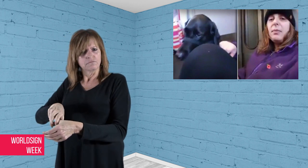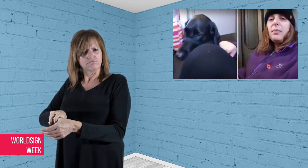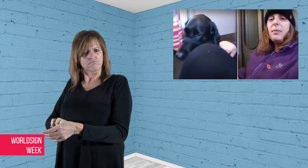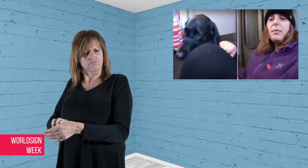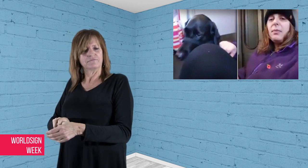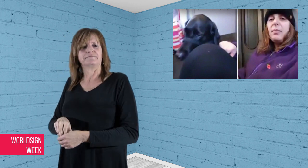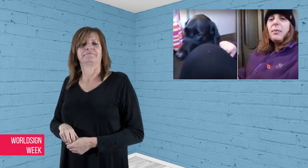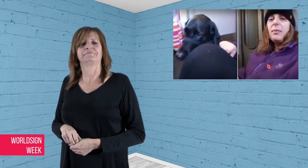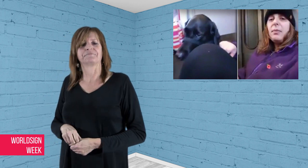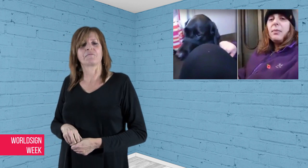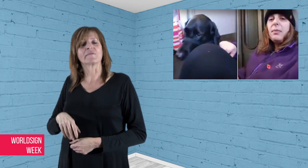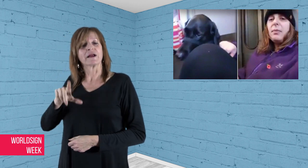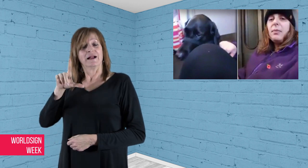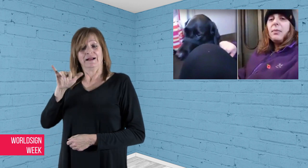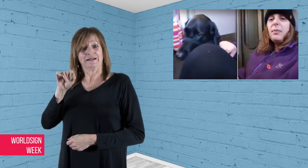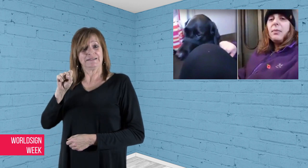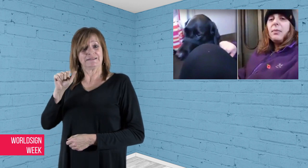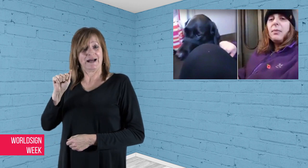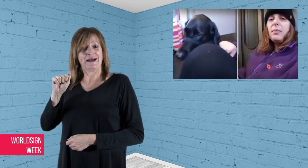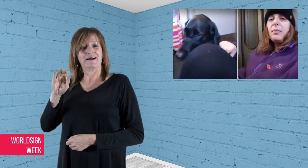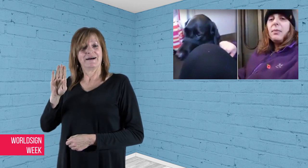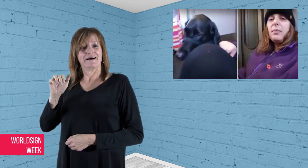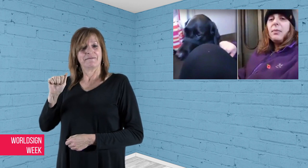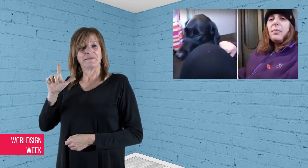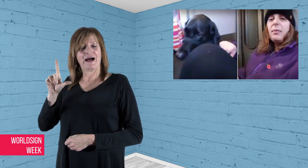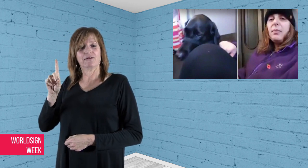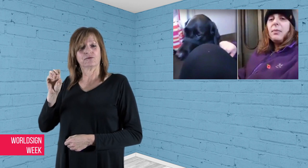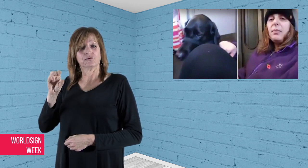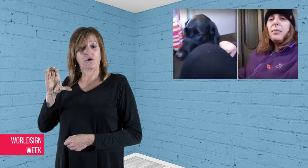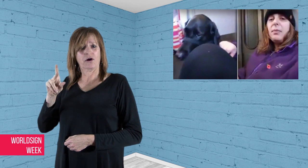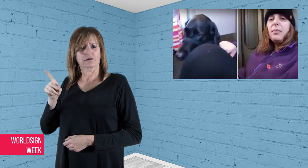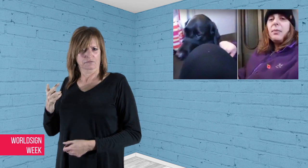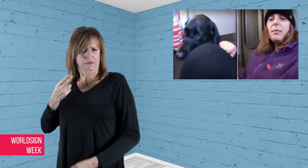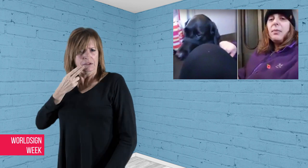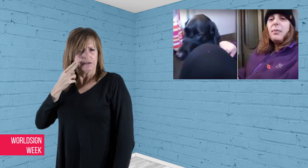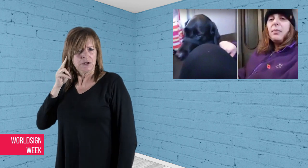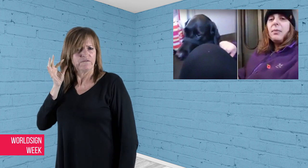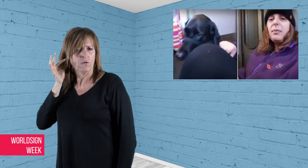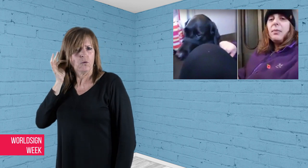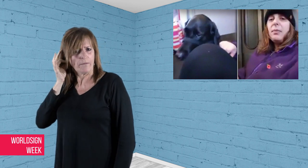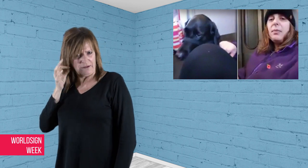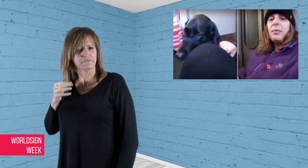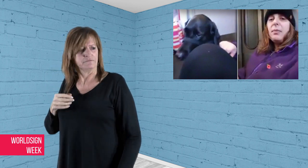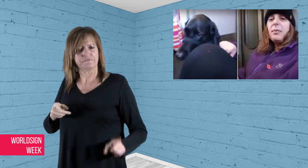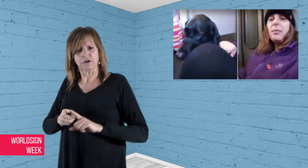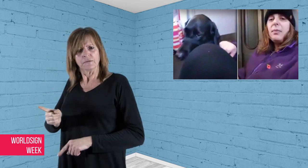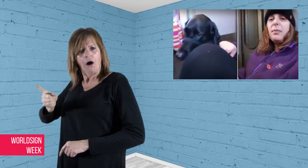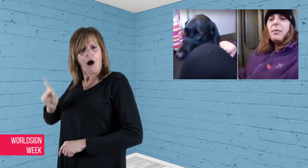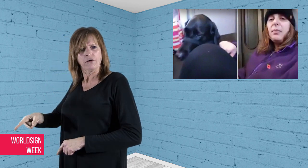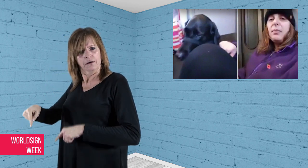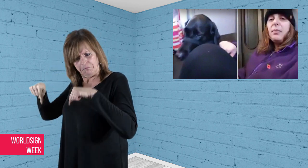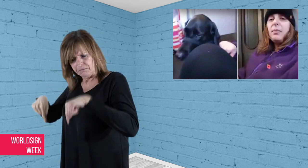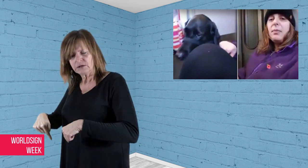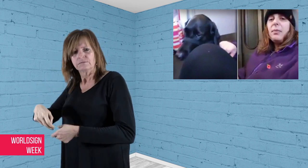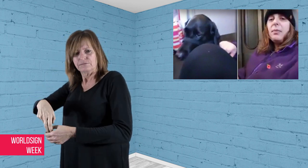deaf woman, was forced to sit on the floor of a train with her